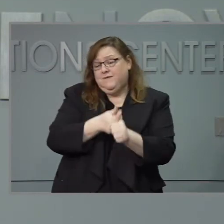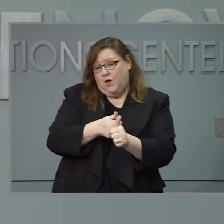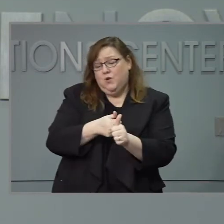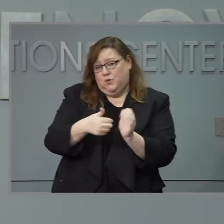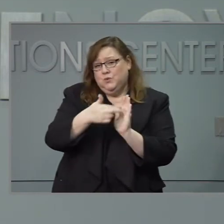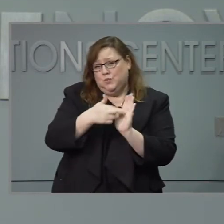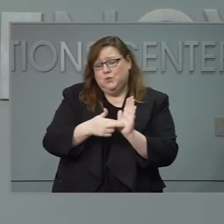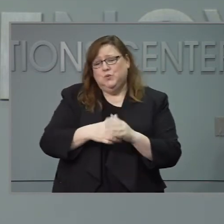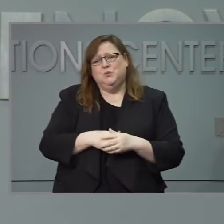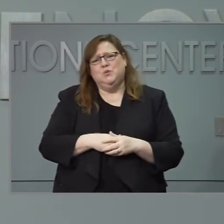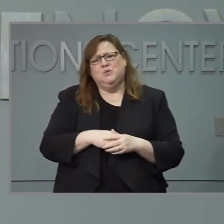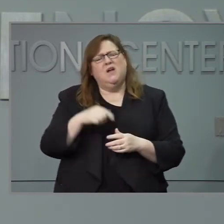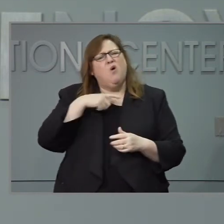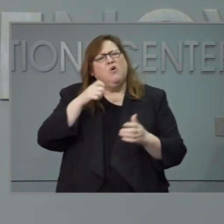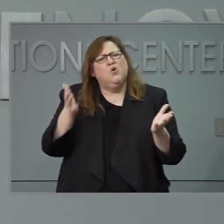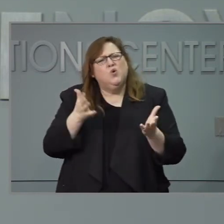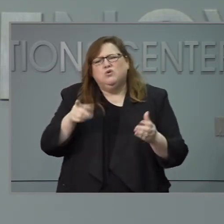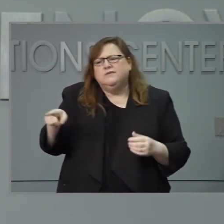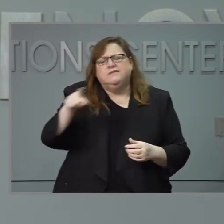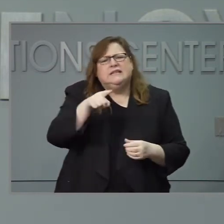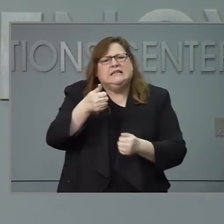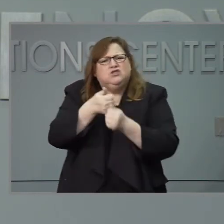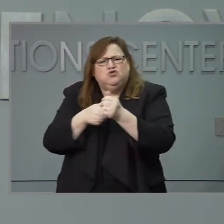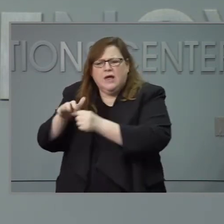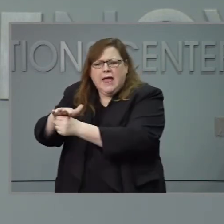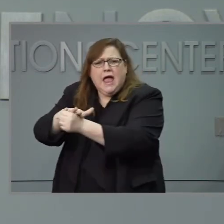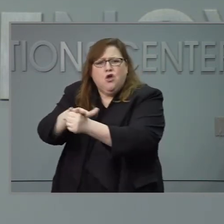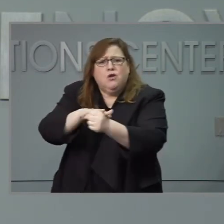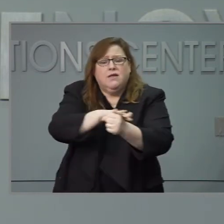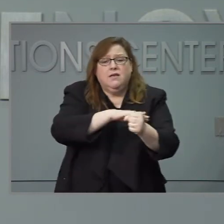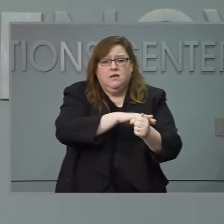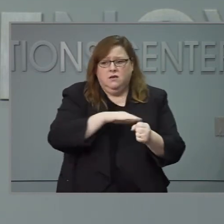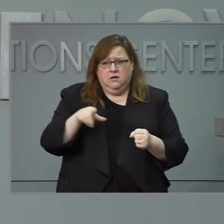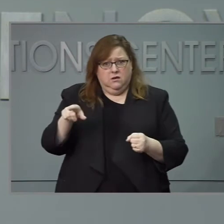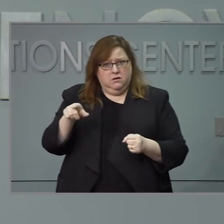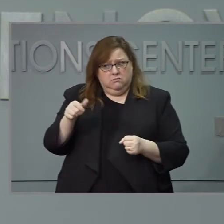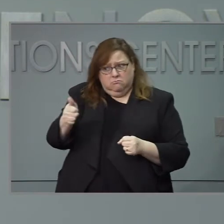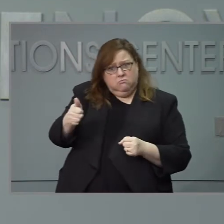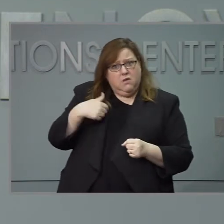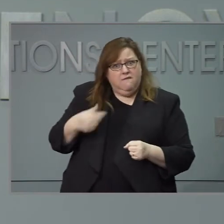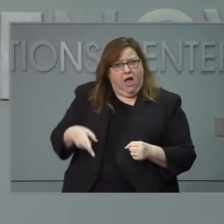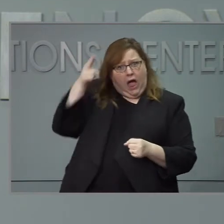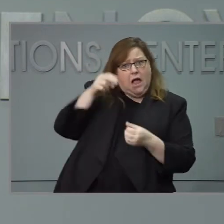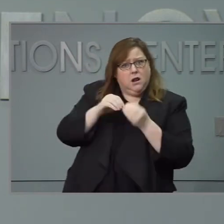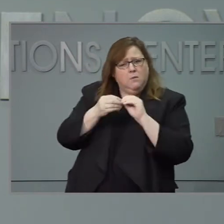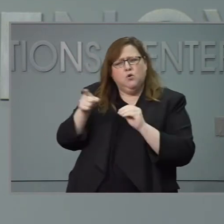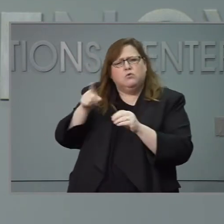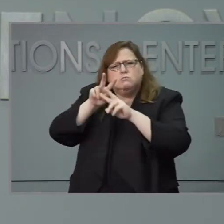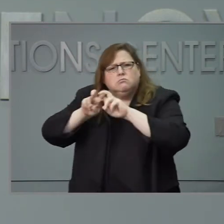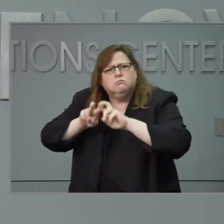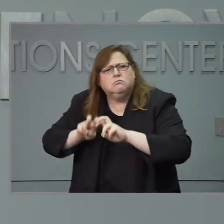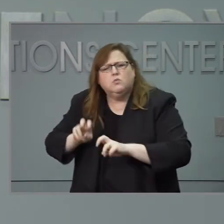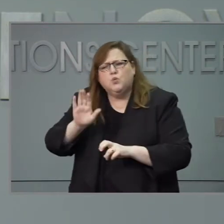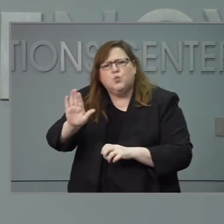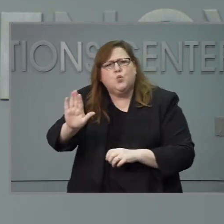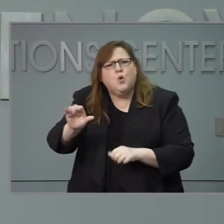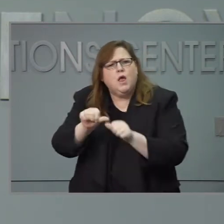Lt. Gov. Forest: CADA HOGAR TIENE ACCESIBILIDAD AL INTERNET, Y ESTAMOS GASTANDO MILLONES DE DÓLARES PARA HACER ESO. HEMOS